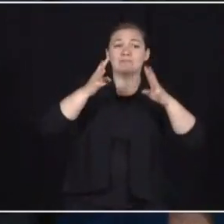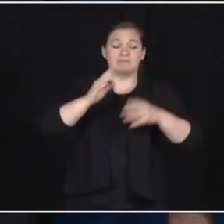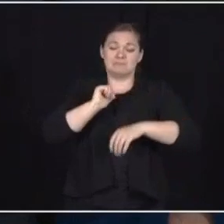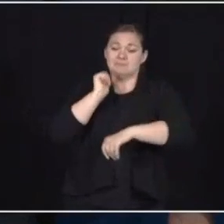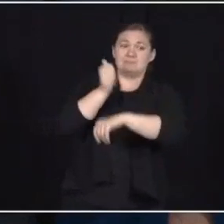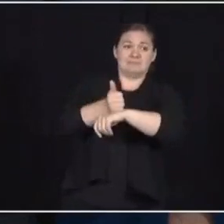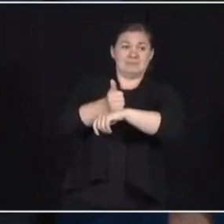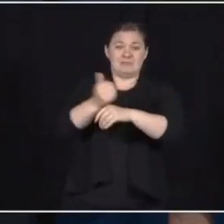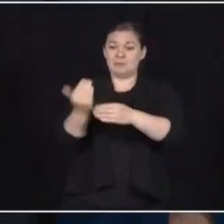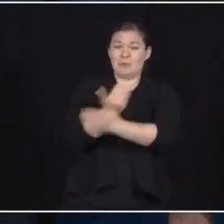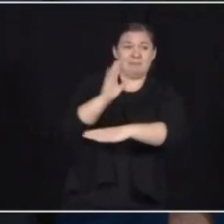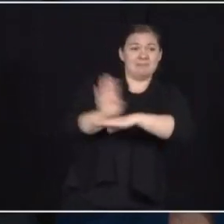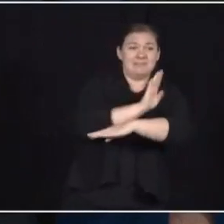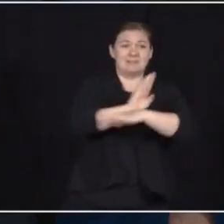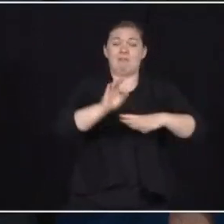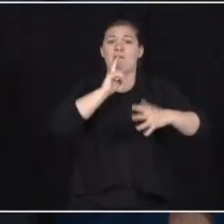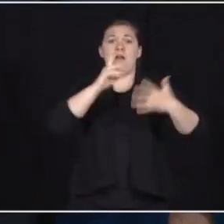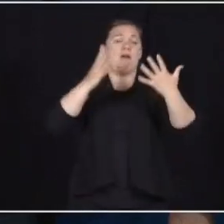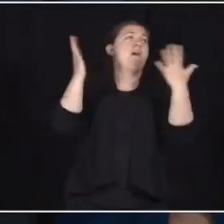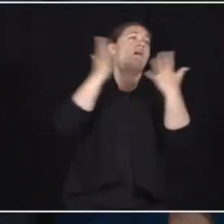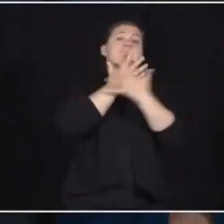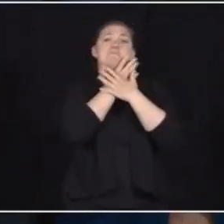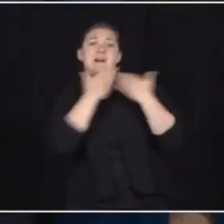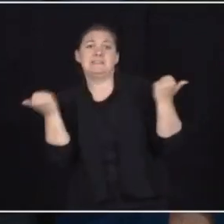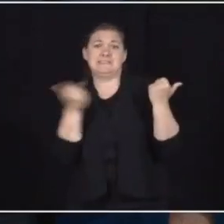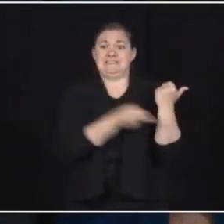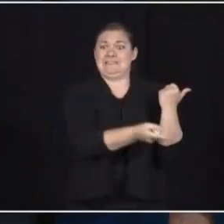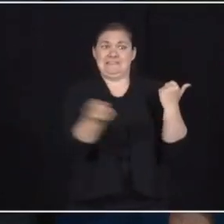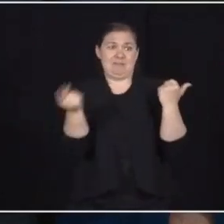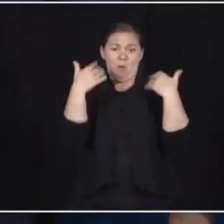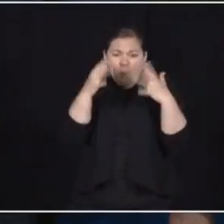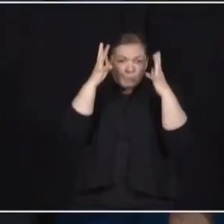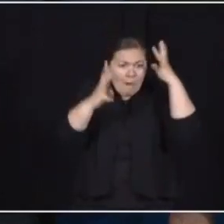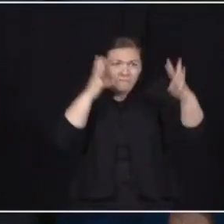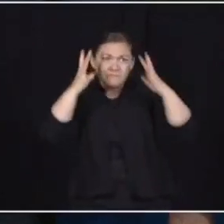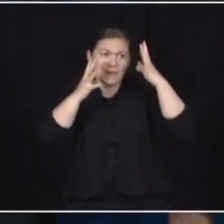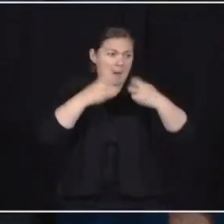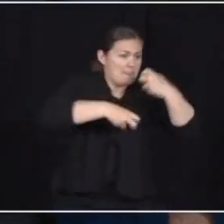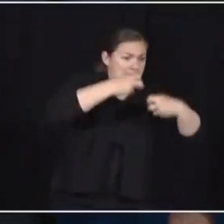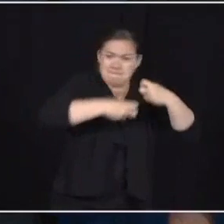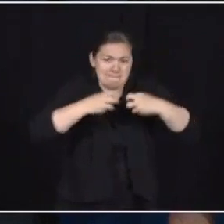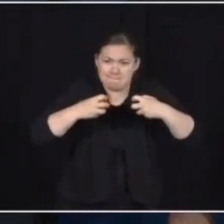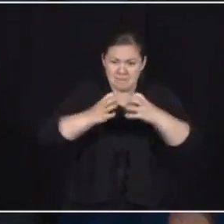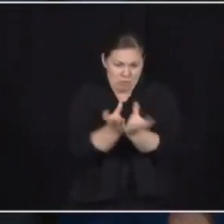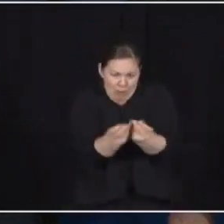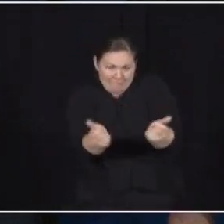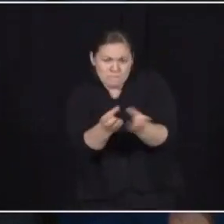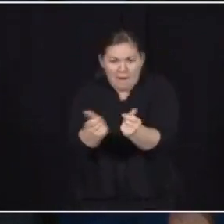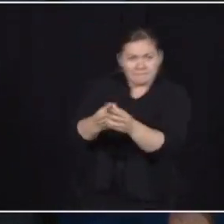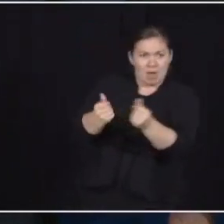They have stepped up with solutions to help us all at a critical time. With two more regions --